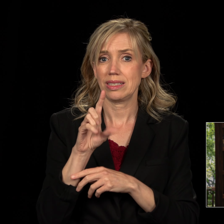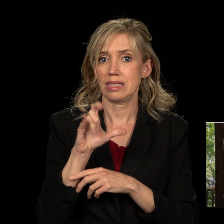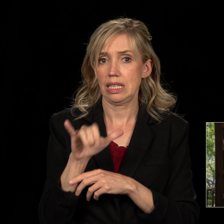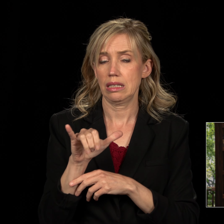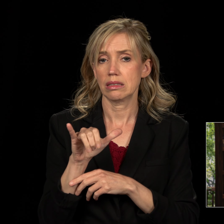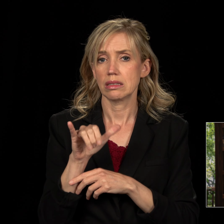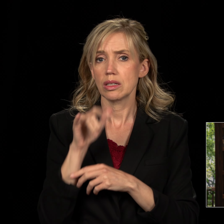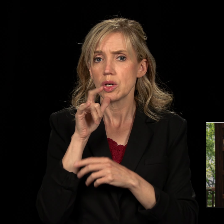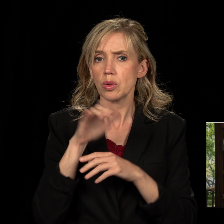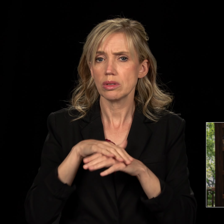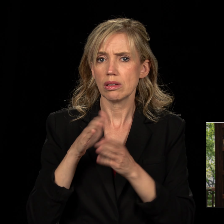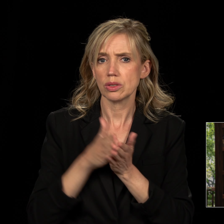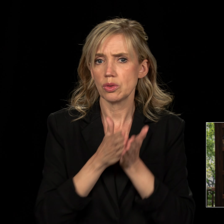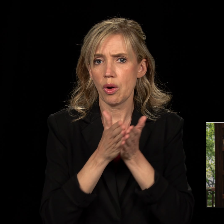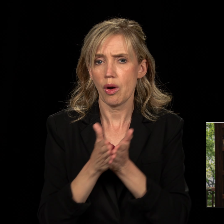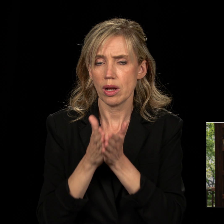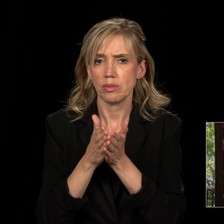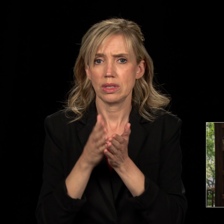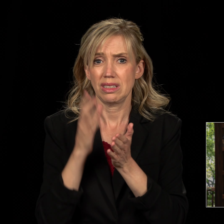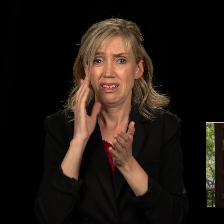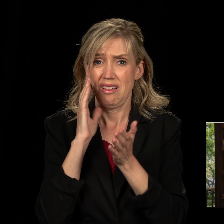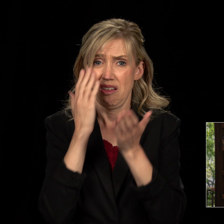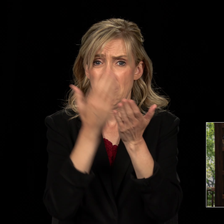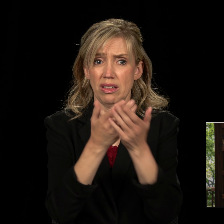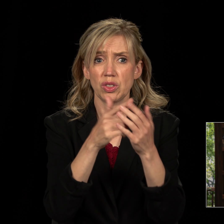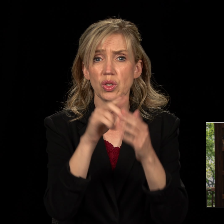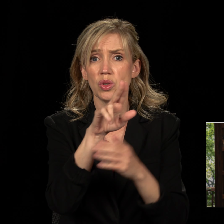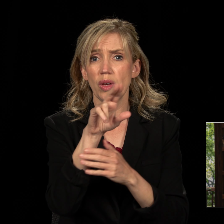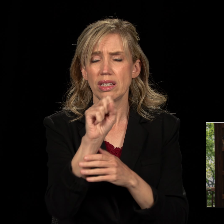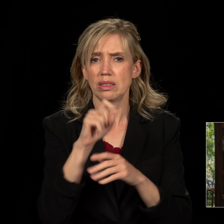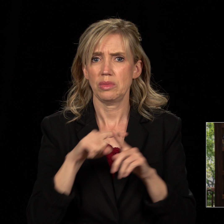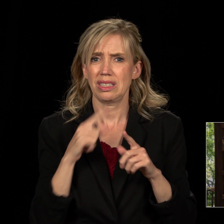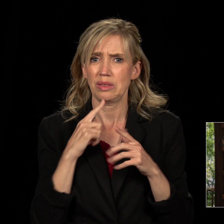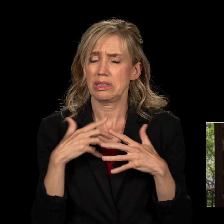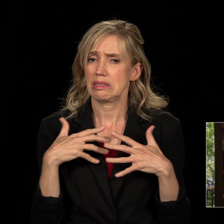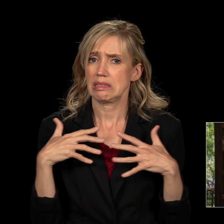he sailed to the United States. The raging sea terrified him as he realized that he could die.